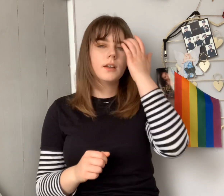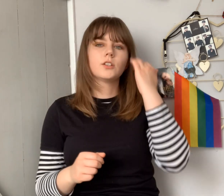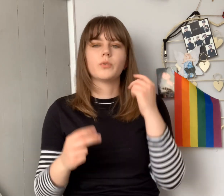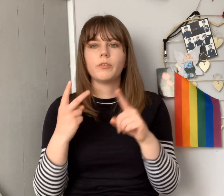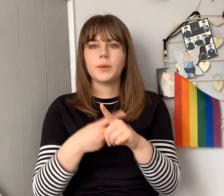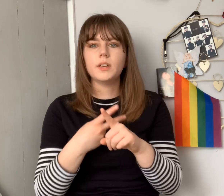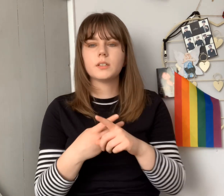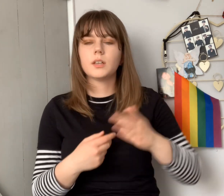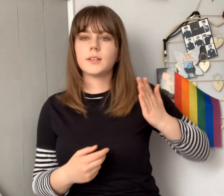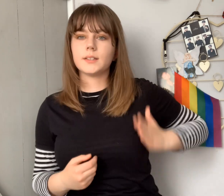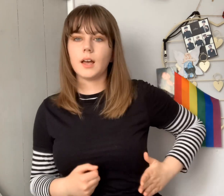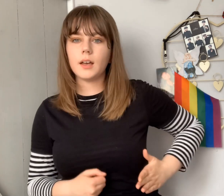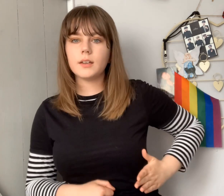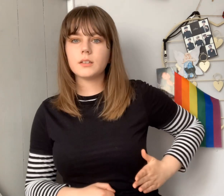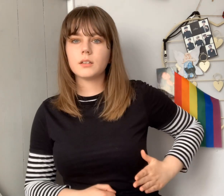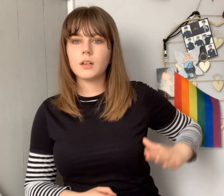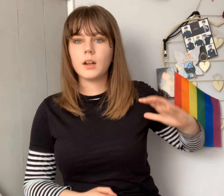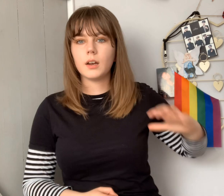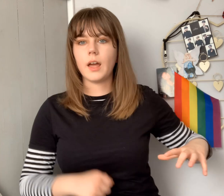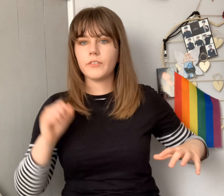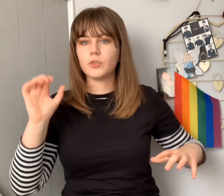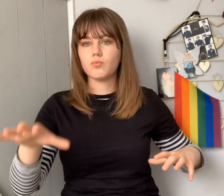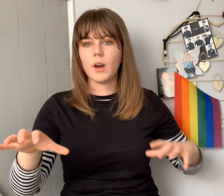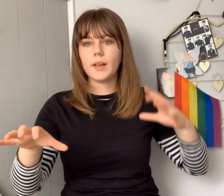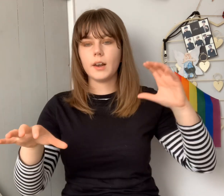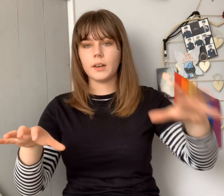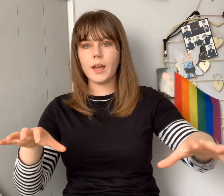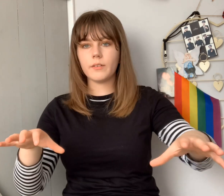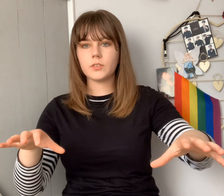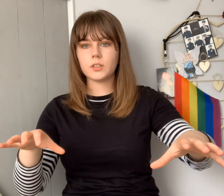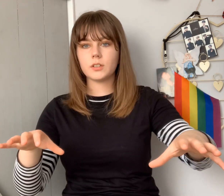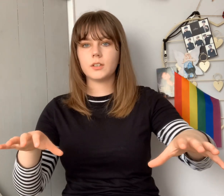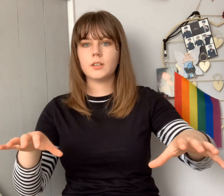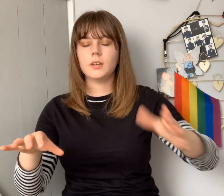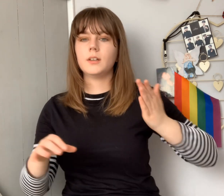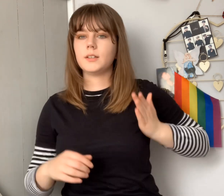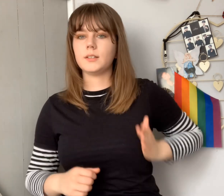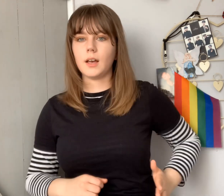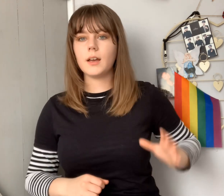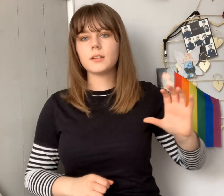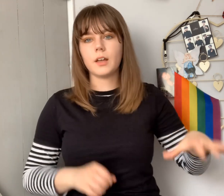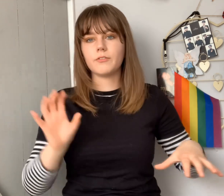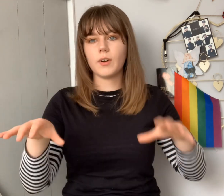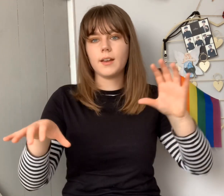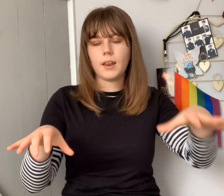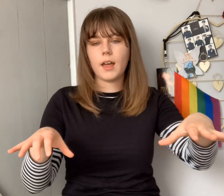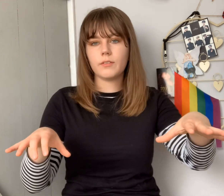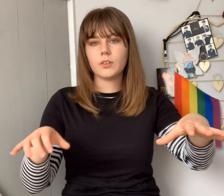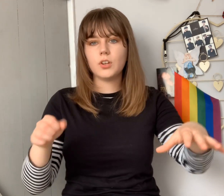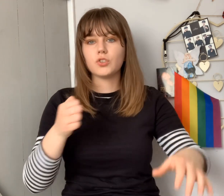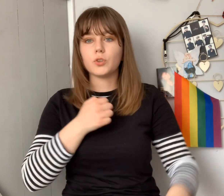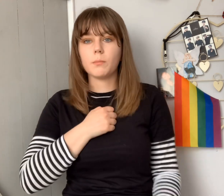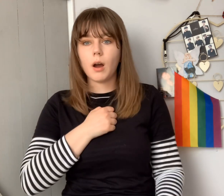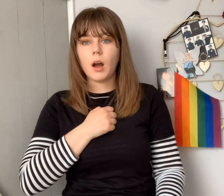Ok so it repeats "side left right left" x2